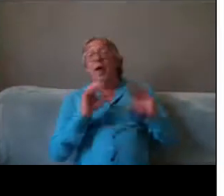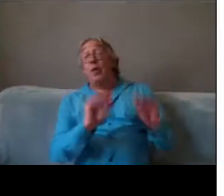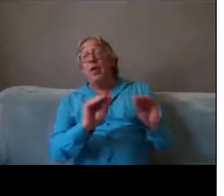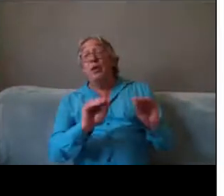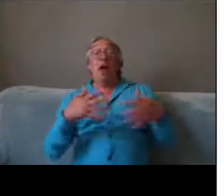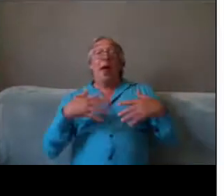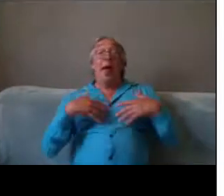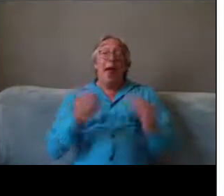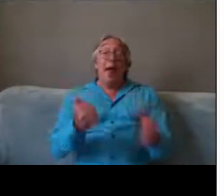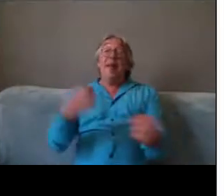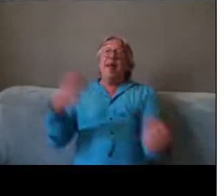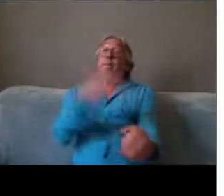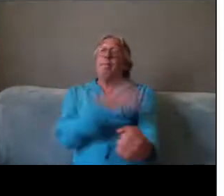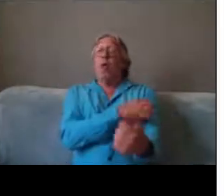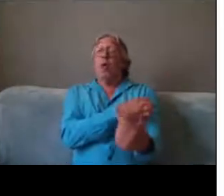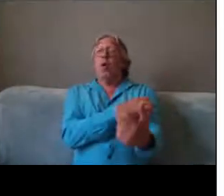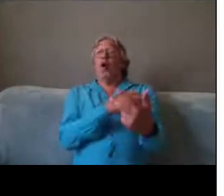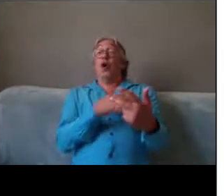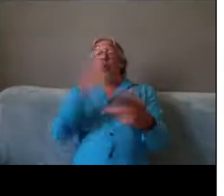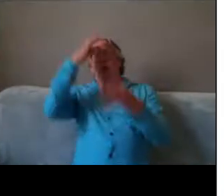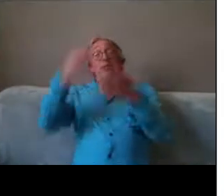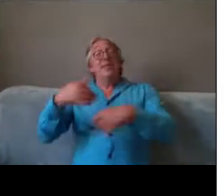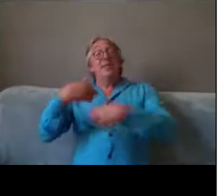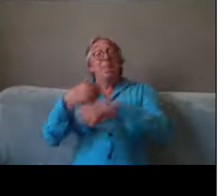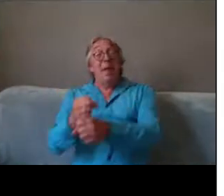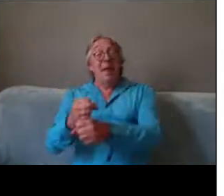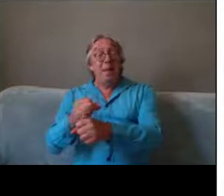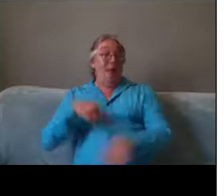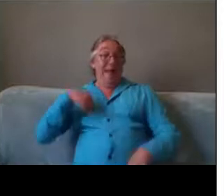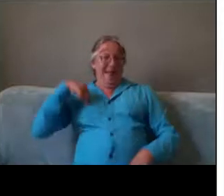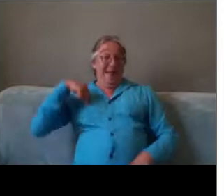by addressing the support needs. It's a needs-based approach